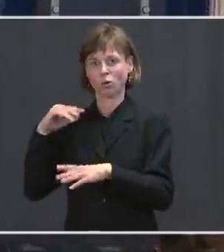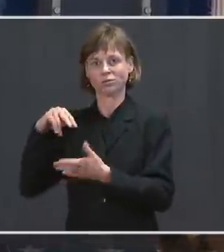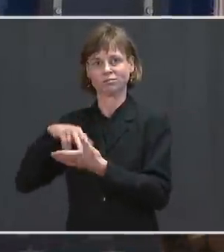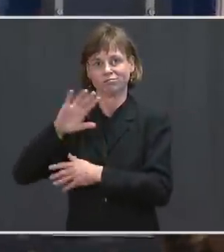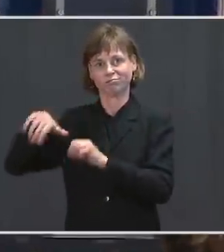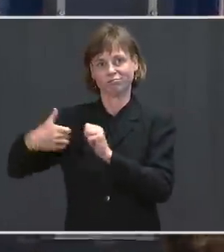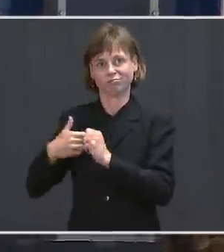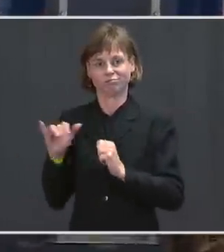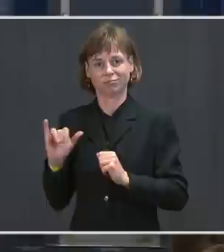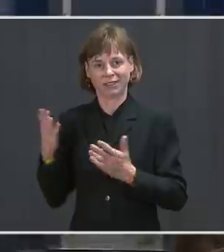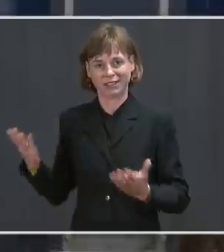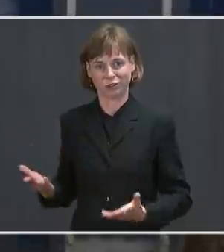Sorry about that.